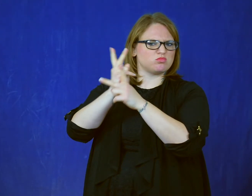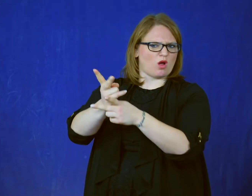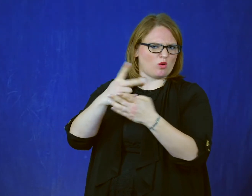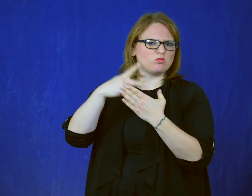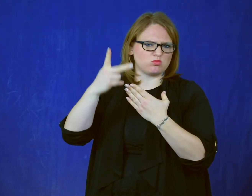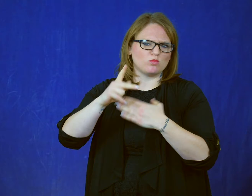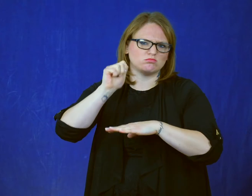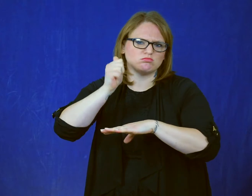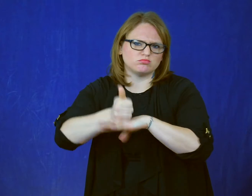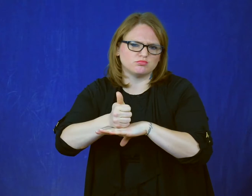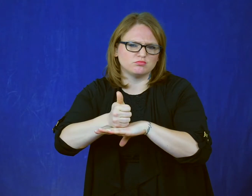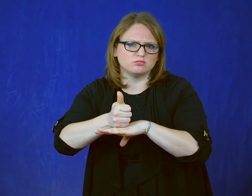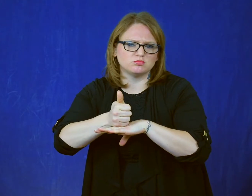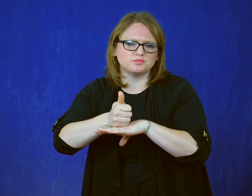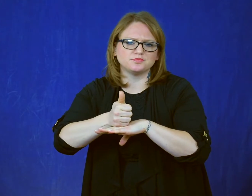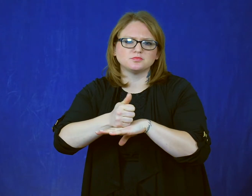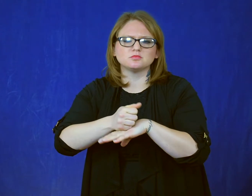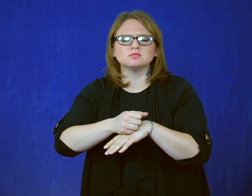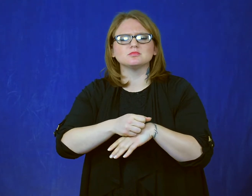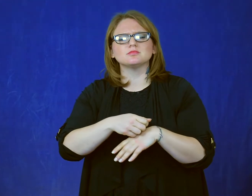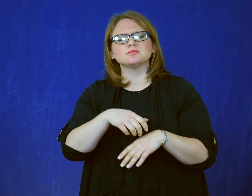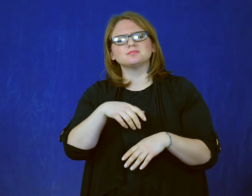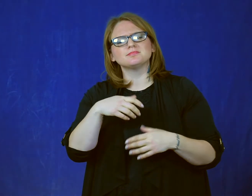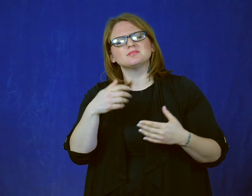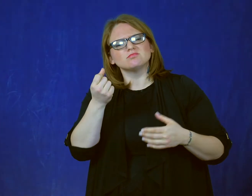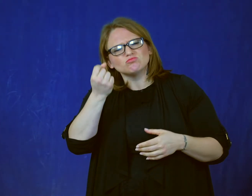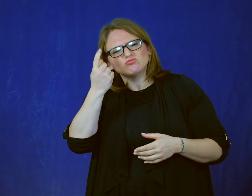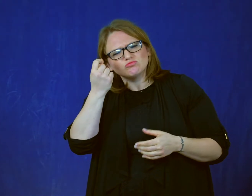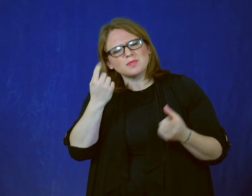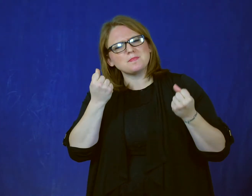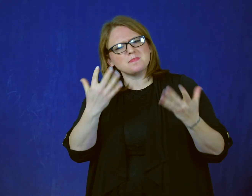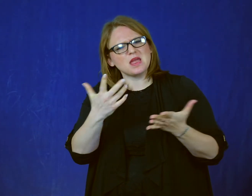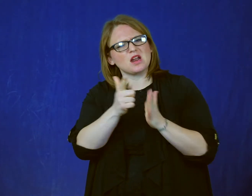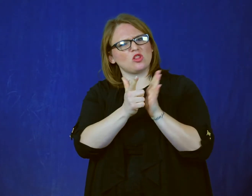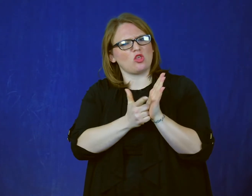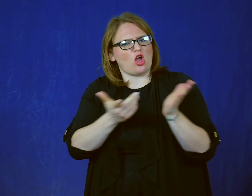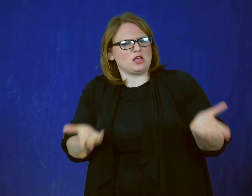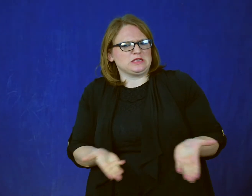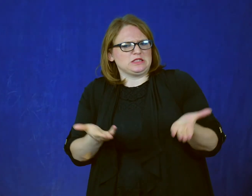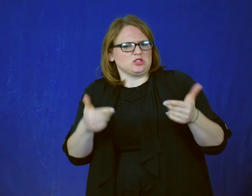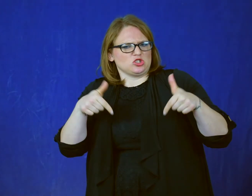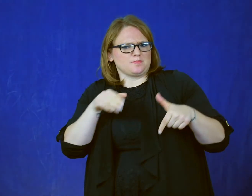There are many laws in Minnesota for